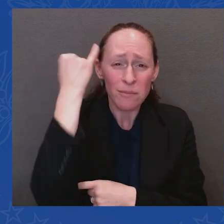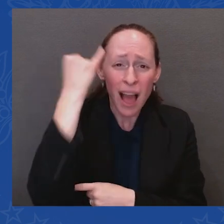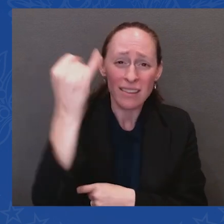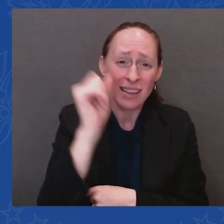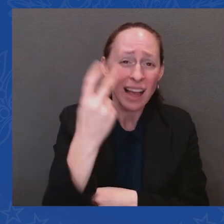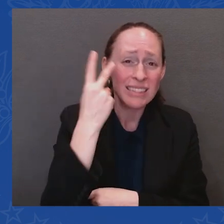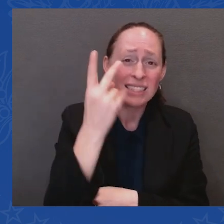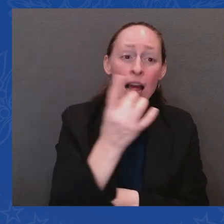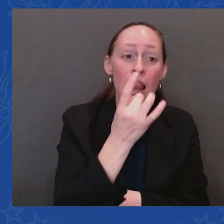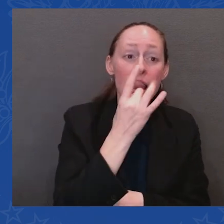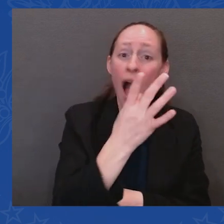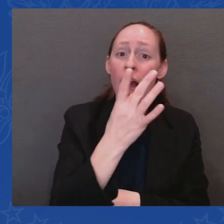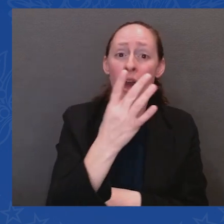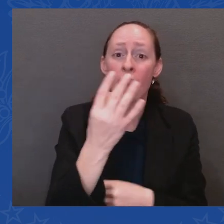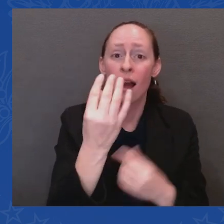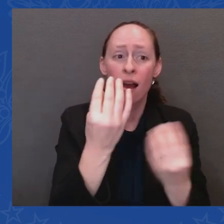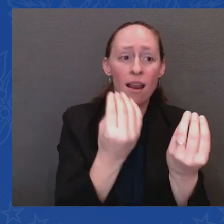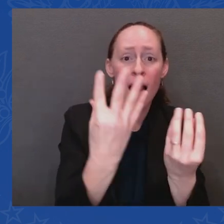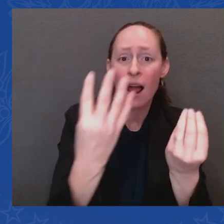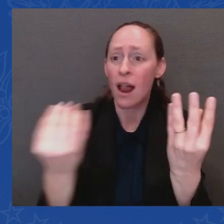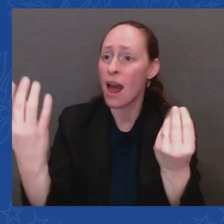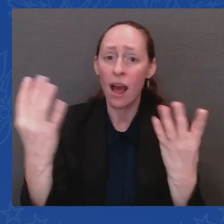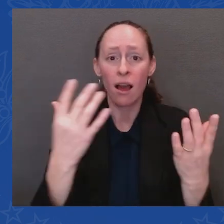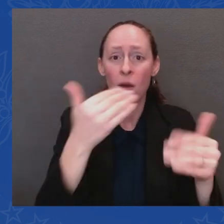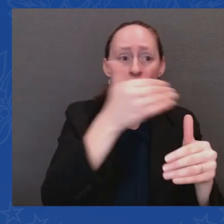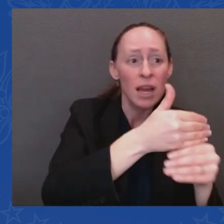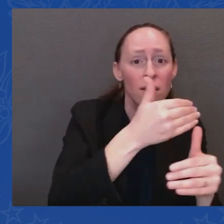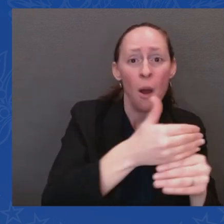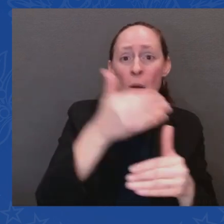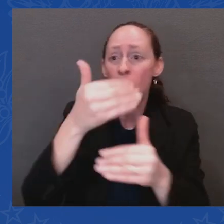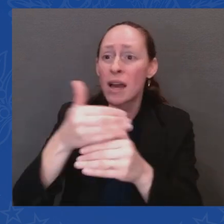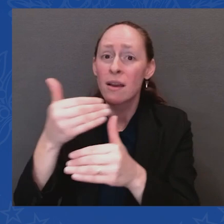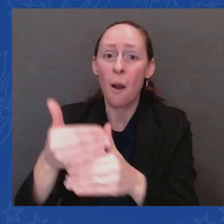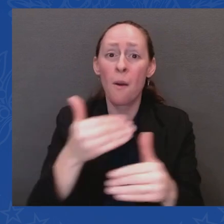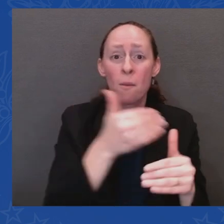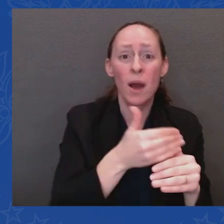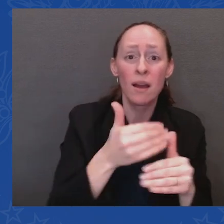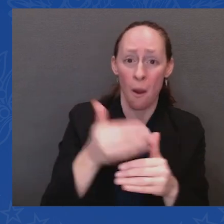Today, we not only see that light of liberty; we live by it.